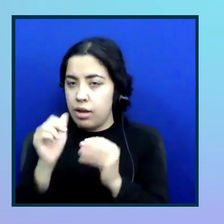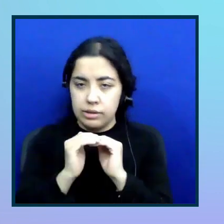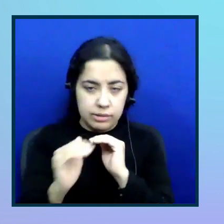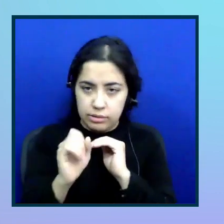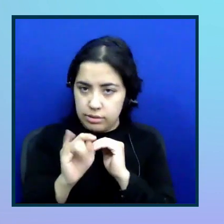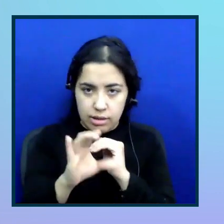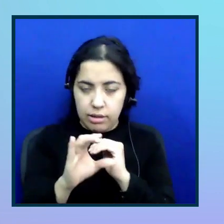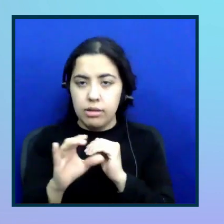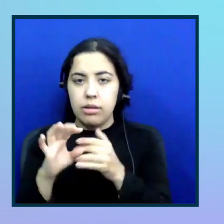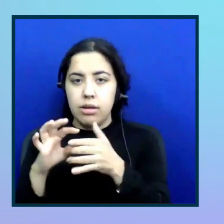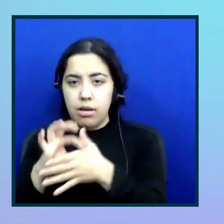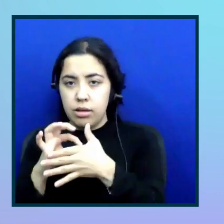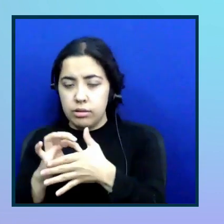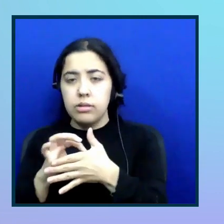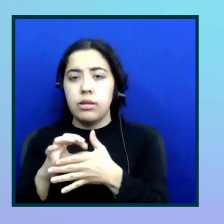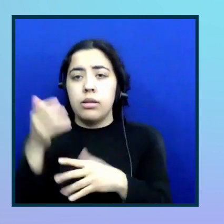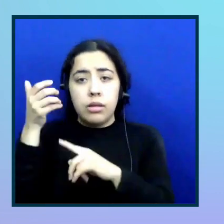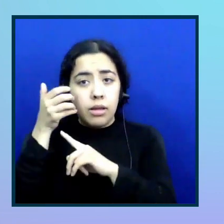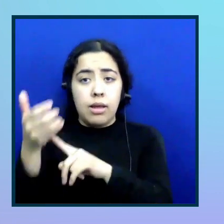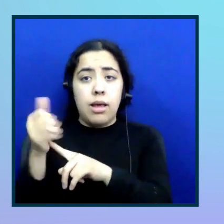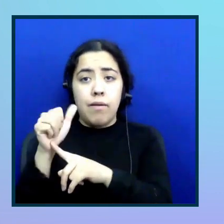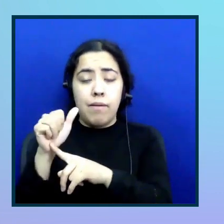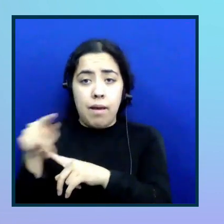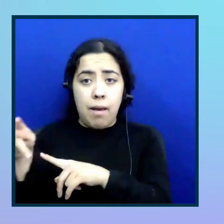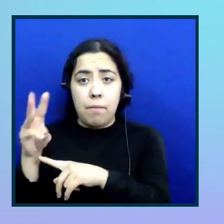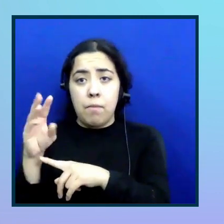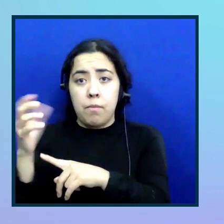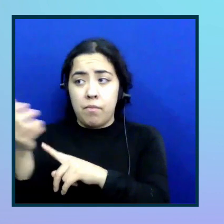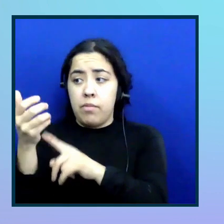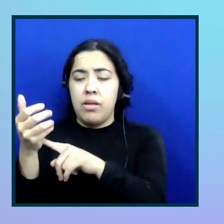We use it interchangeably. Should we still call it focus on app?